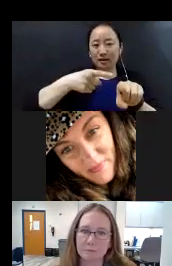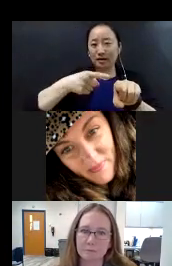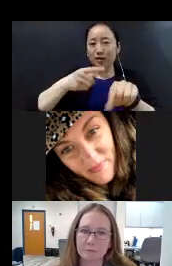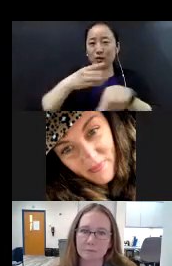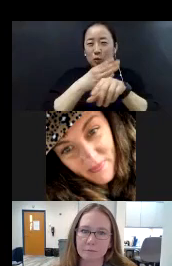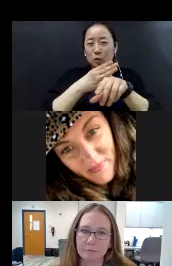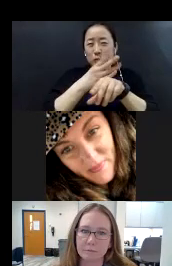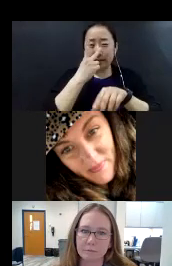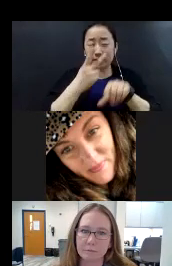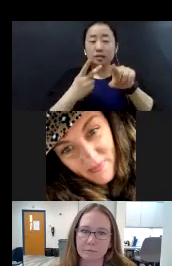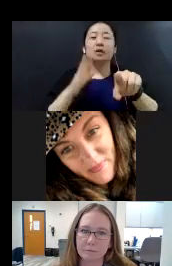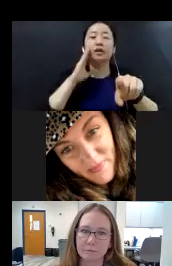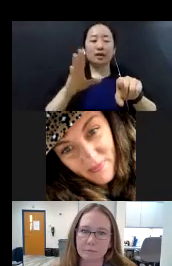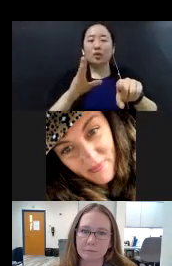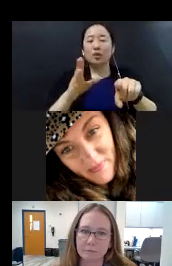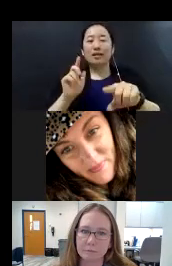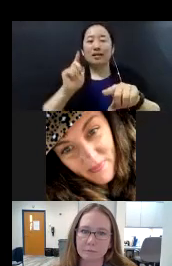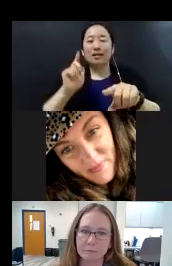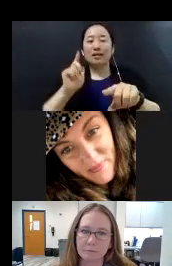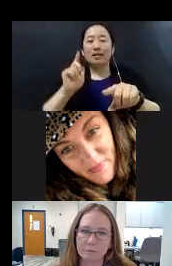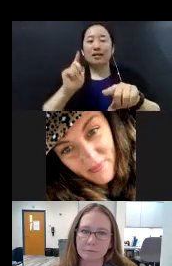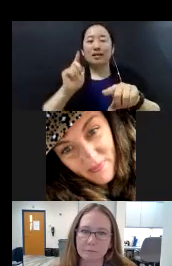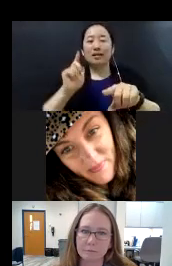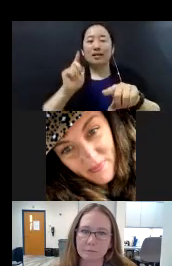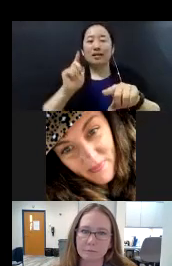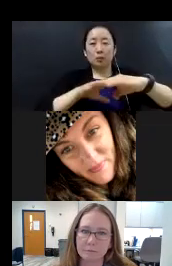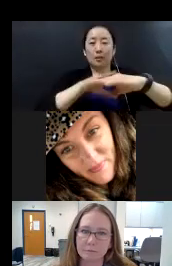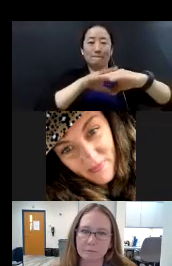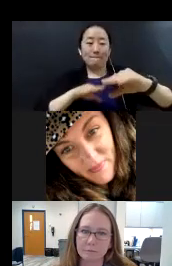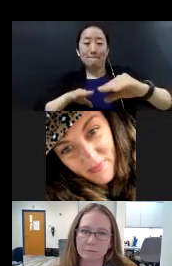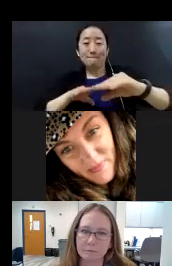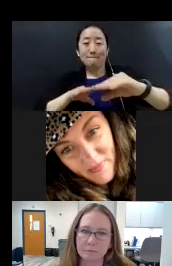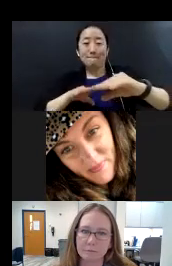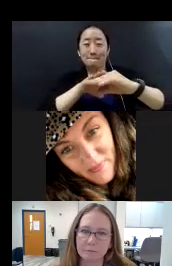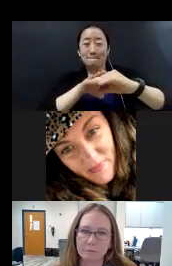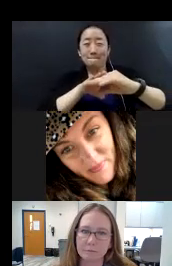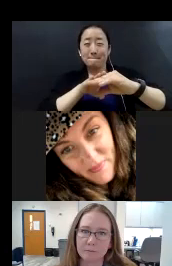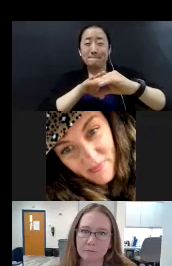GOING TO EXTEND A RAMP FROM IT LATER. THEN THEY WOULD BE ABLE TO HAVE DIFFERENT ENTRANCES